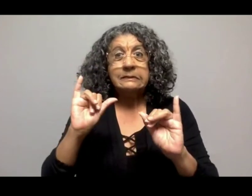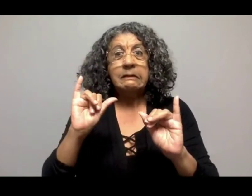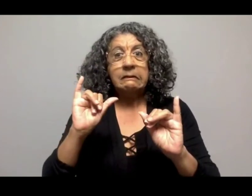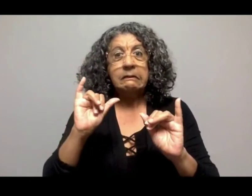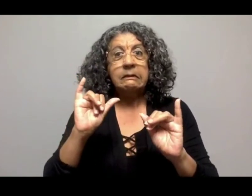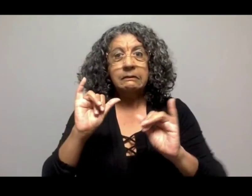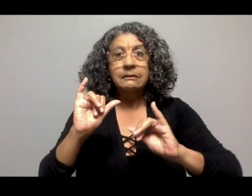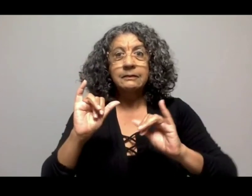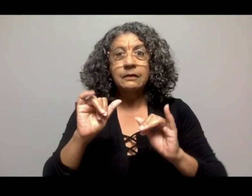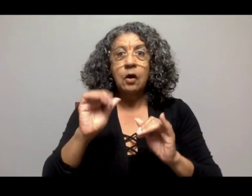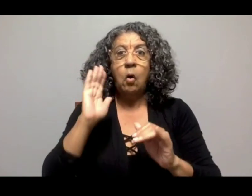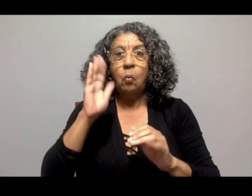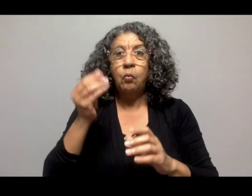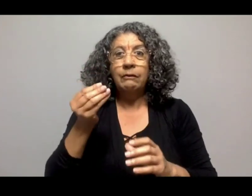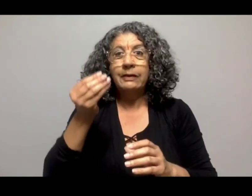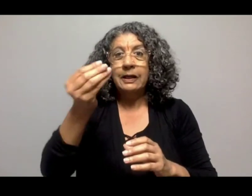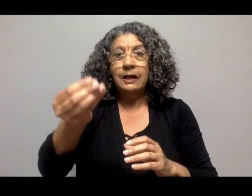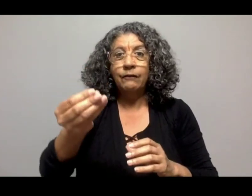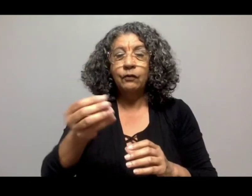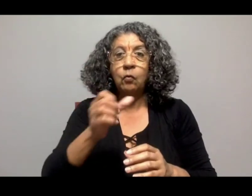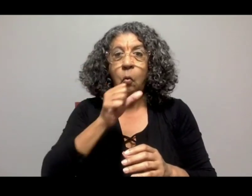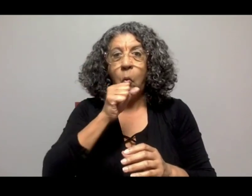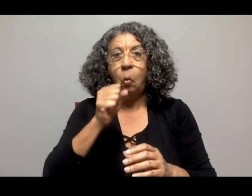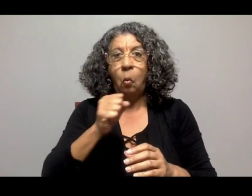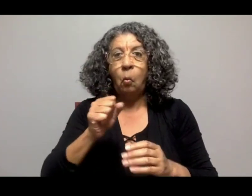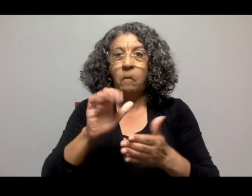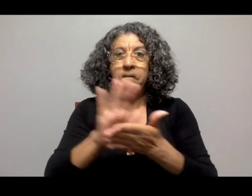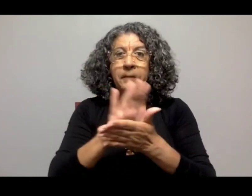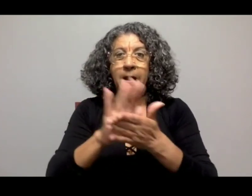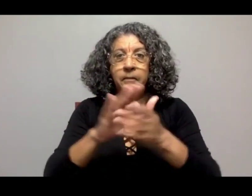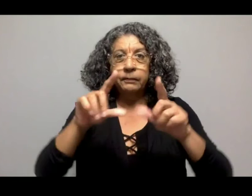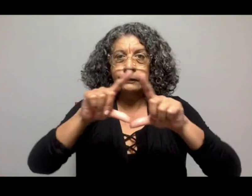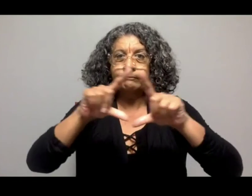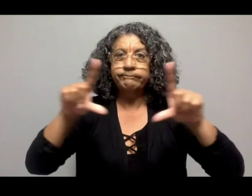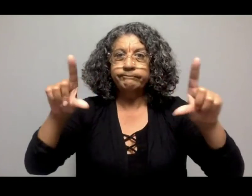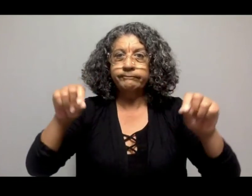they will still give you a paper check